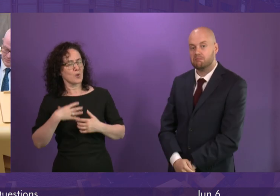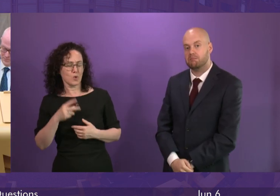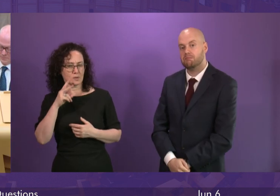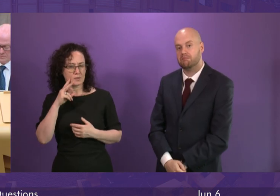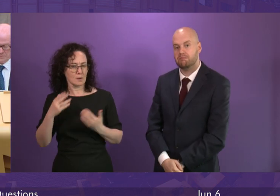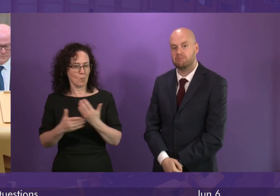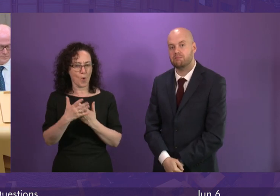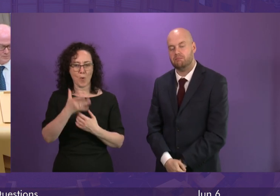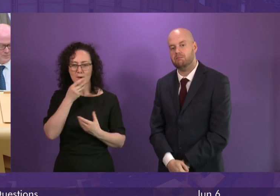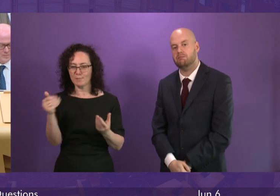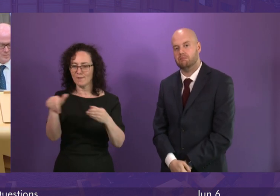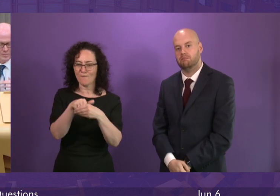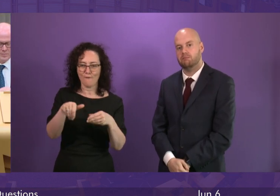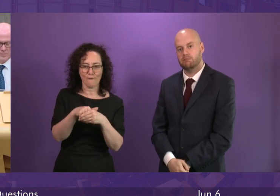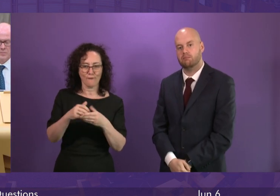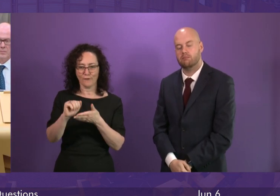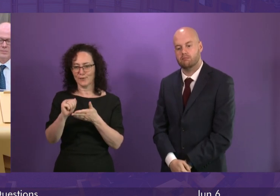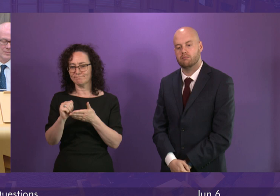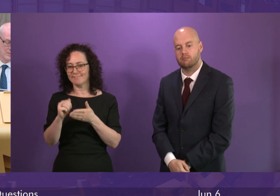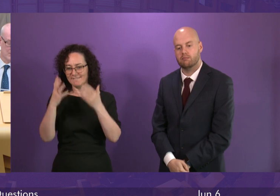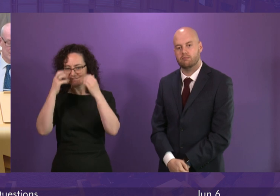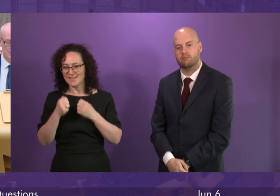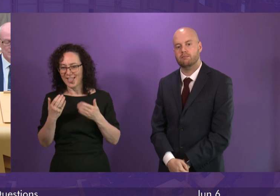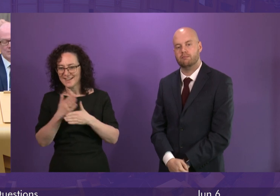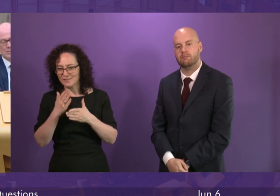so I am pleased to see such a significant increase in the number of women and girls